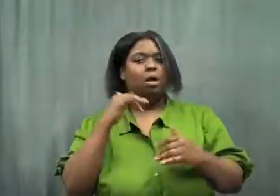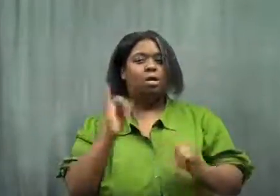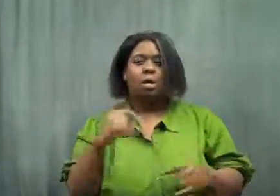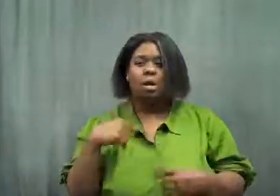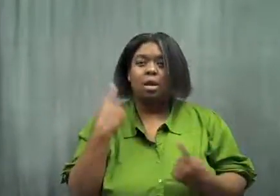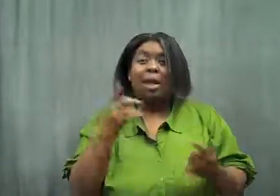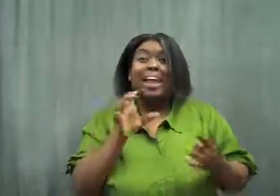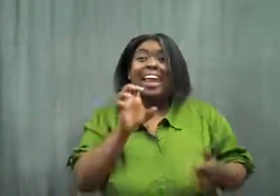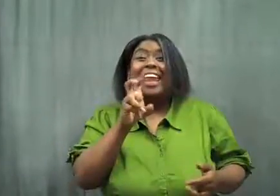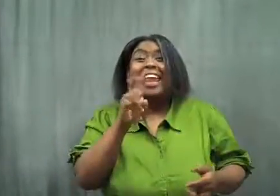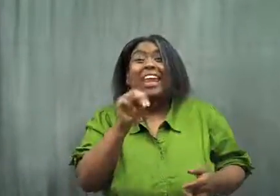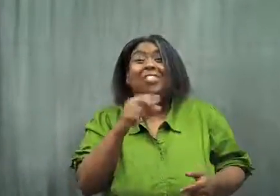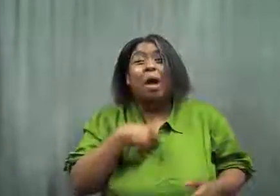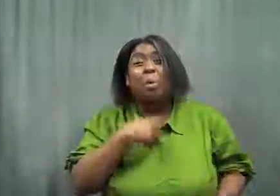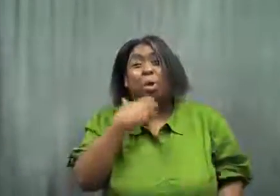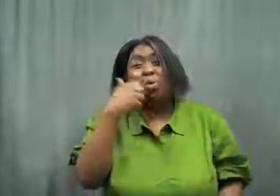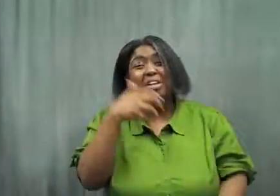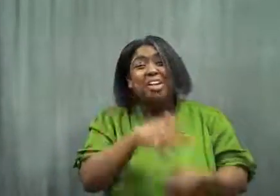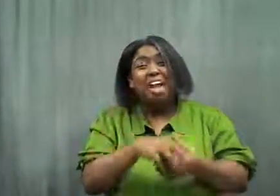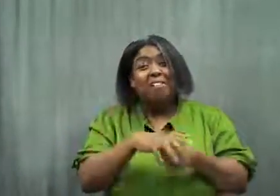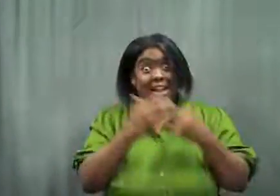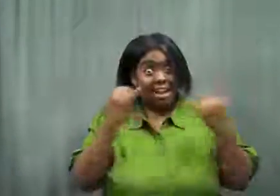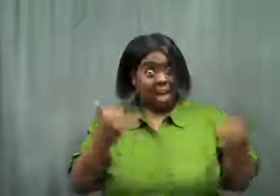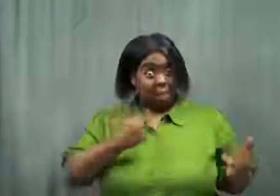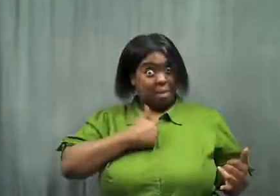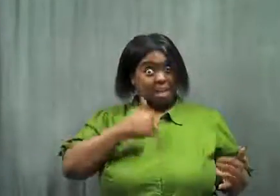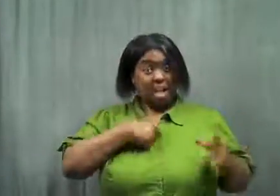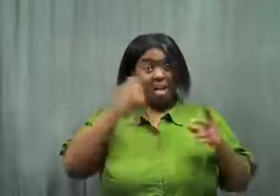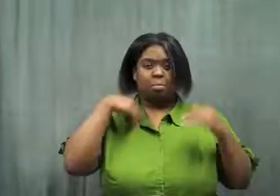I'm older, and I still do it!! Even if I’m doing it myself,